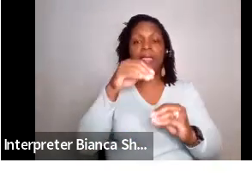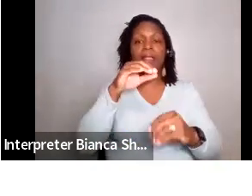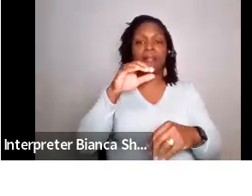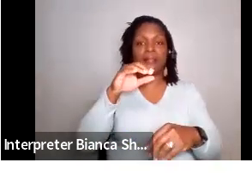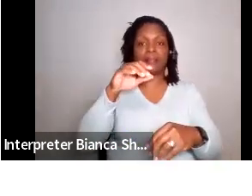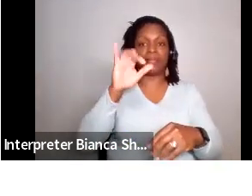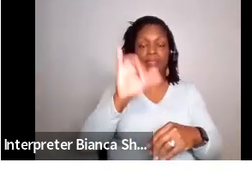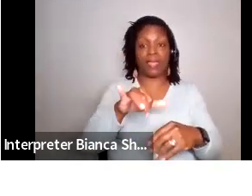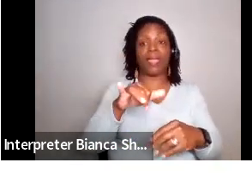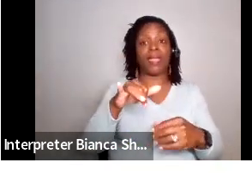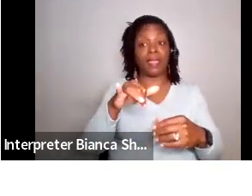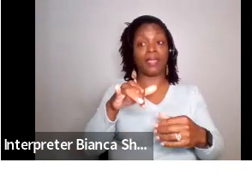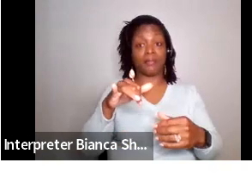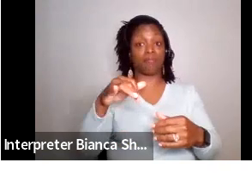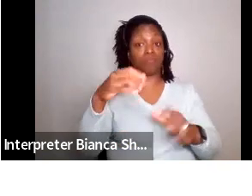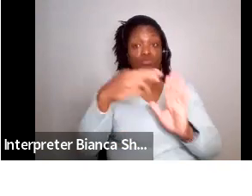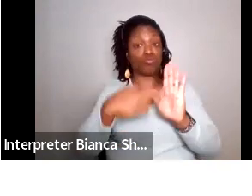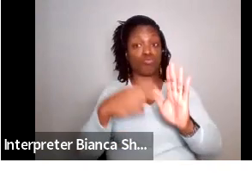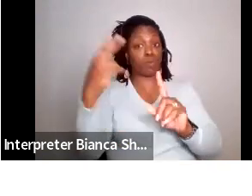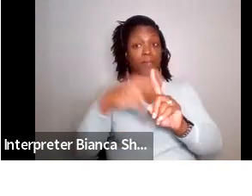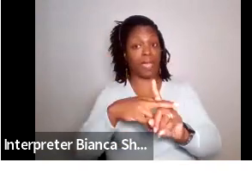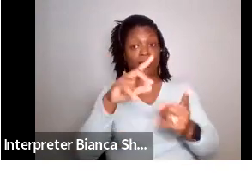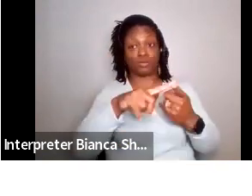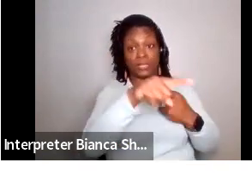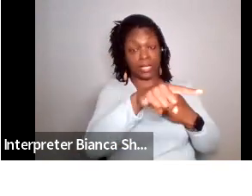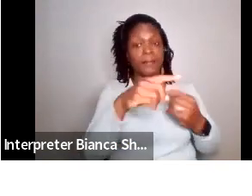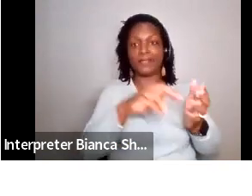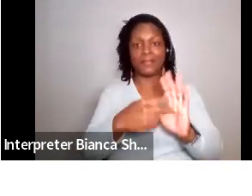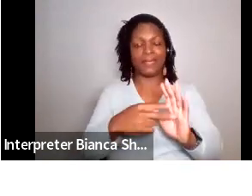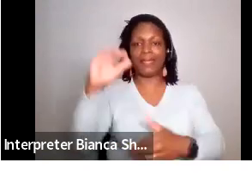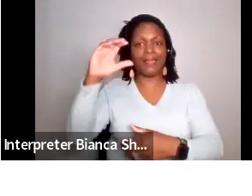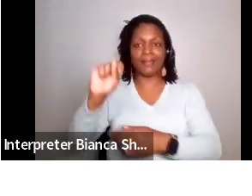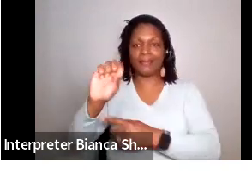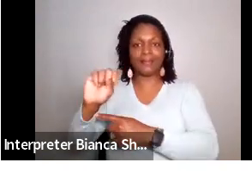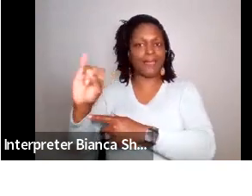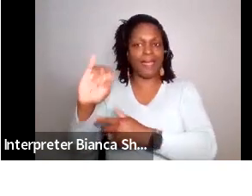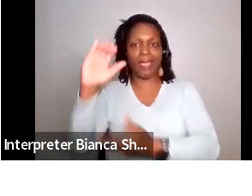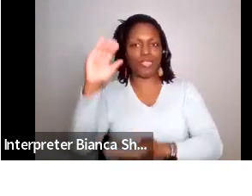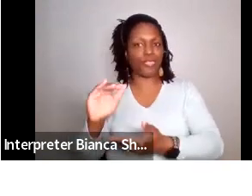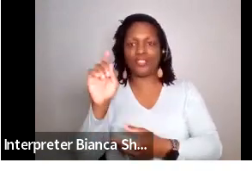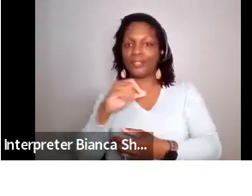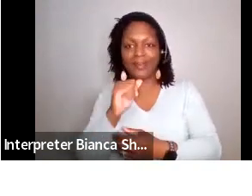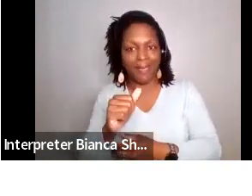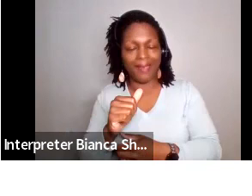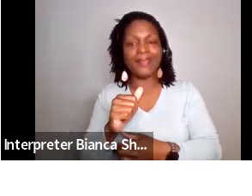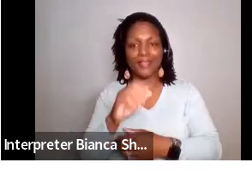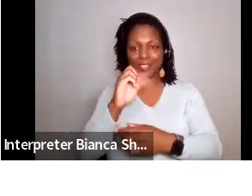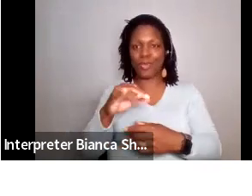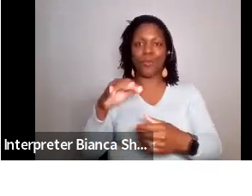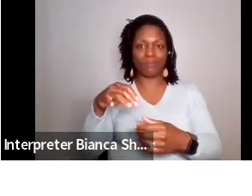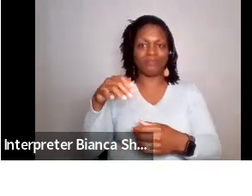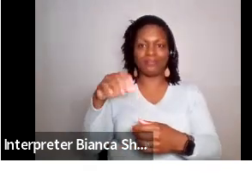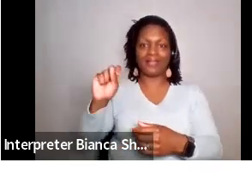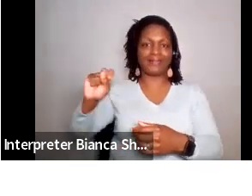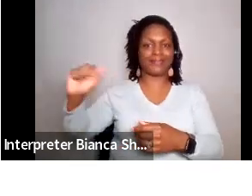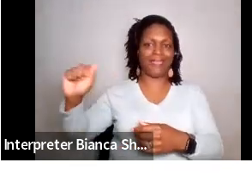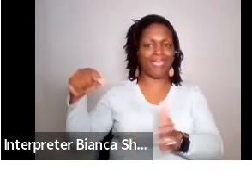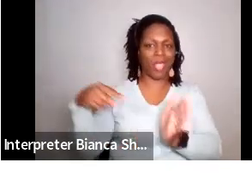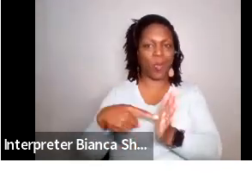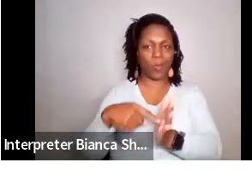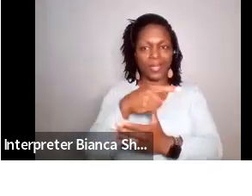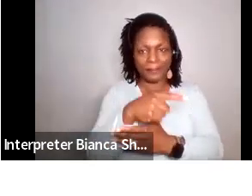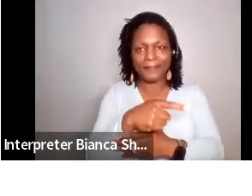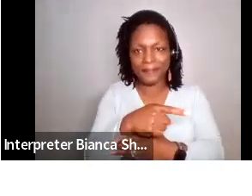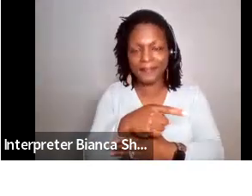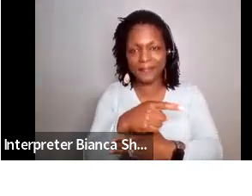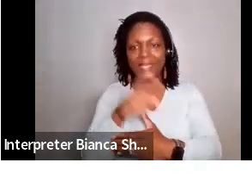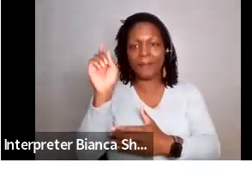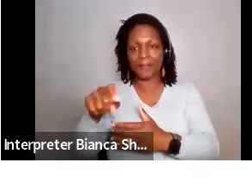So we were able to reverse that in team in essence should not have had his at the time that he had been employed in this income.